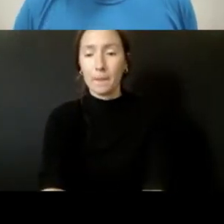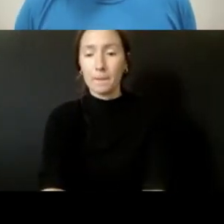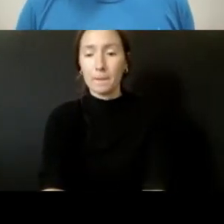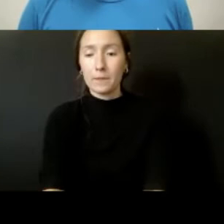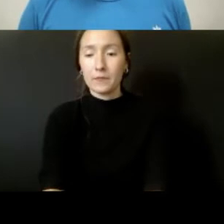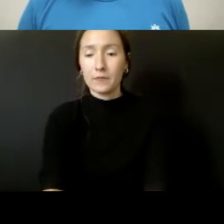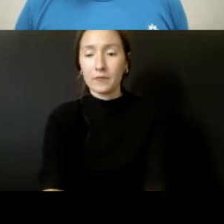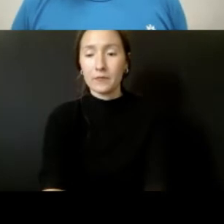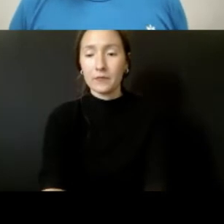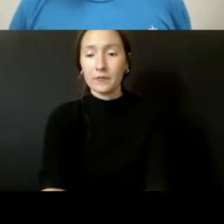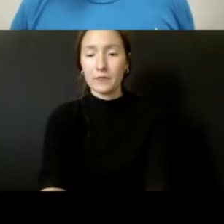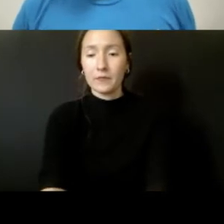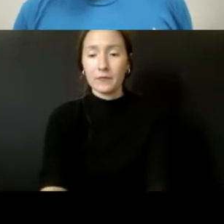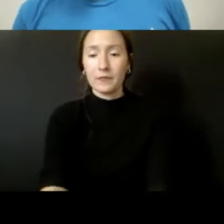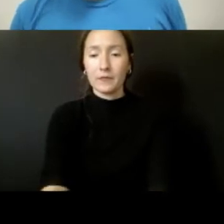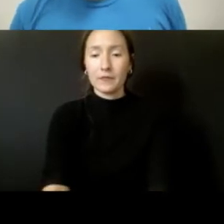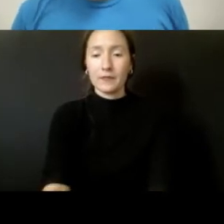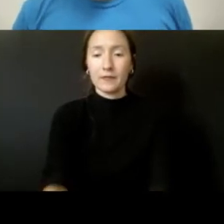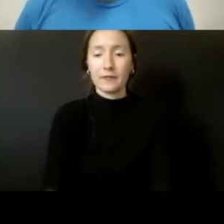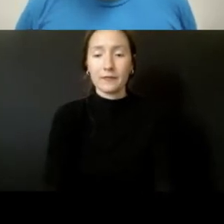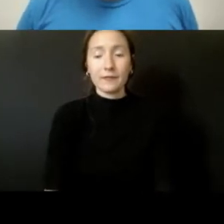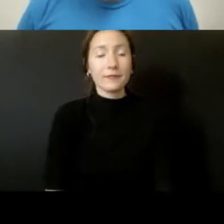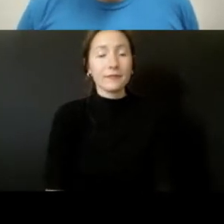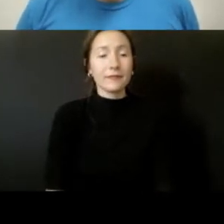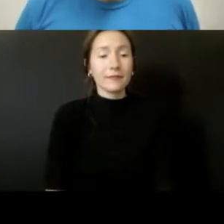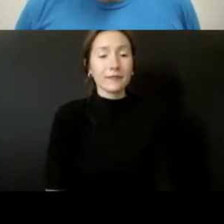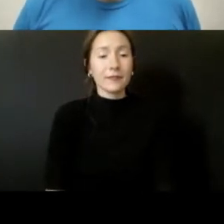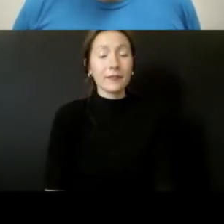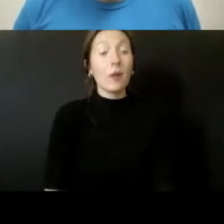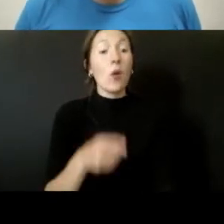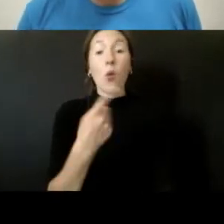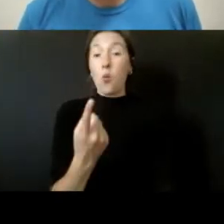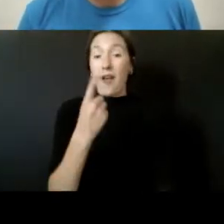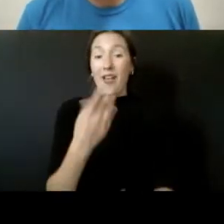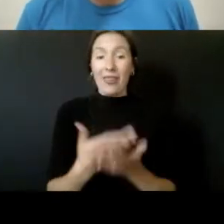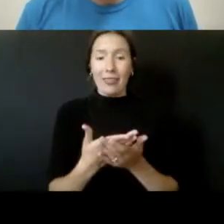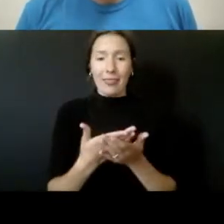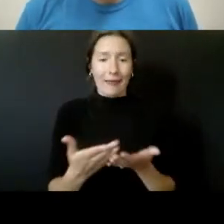um early on i so i'll do a quick back story the first thing that i really paid attention